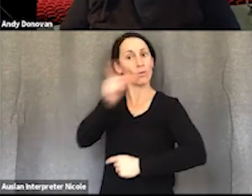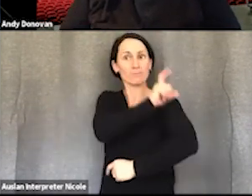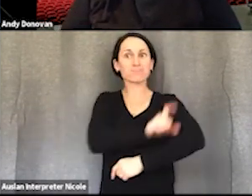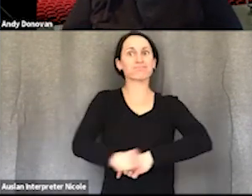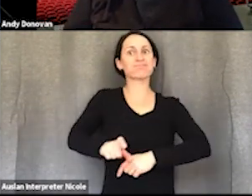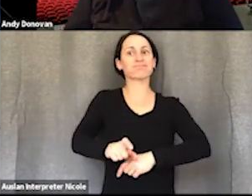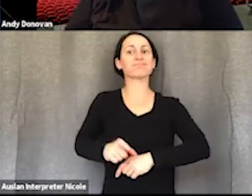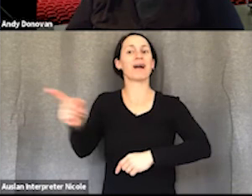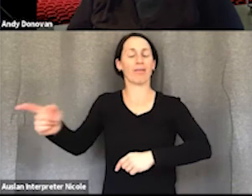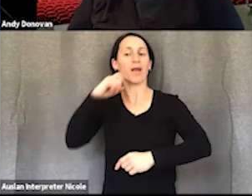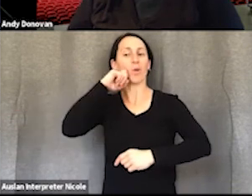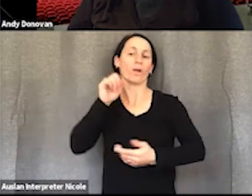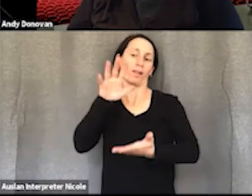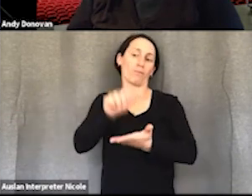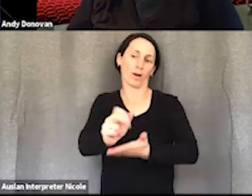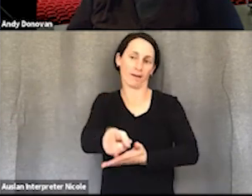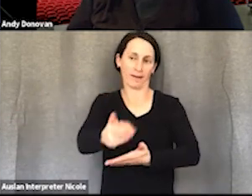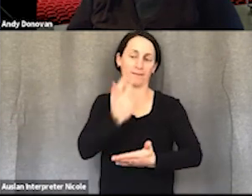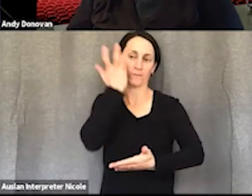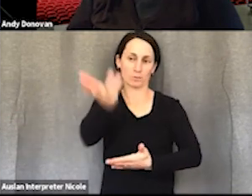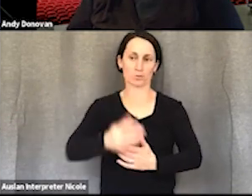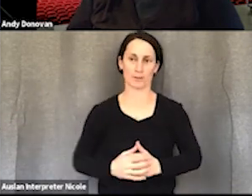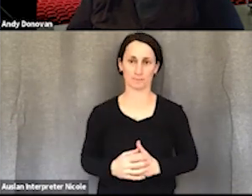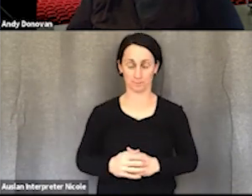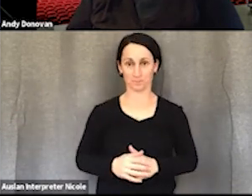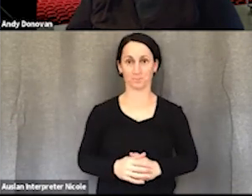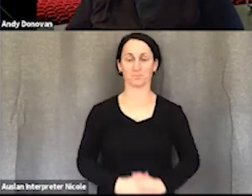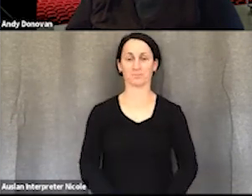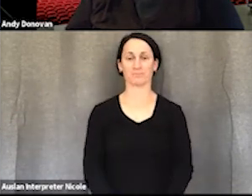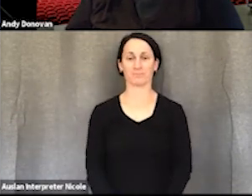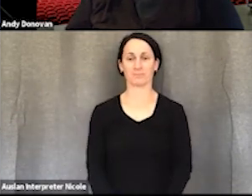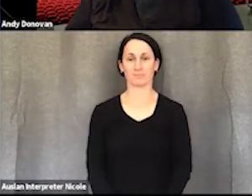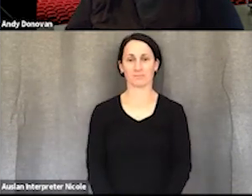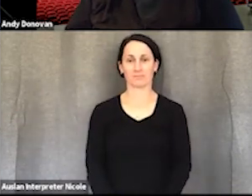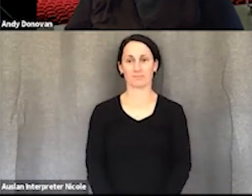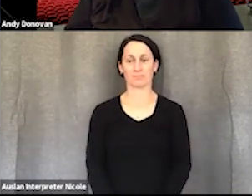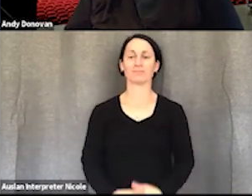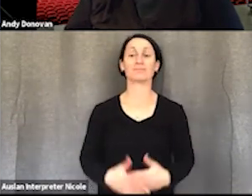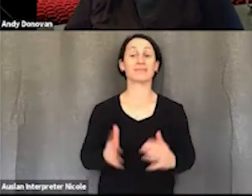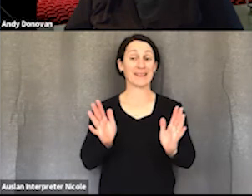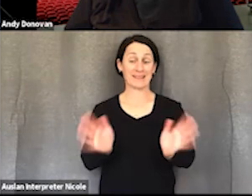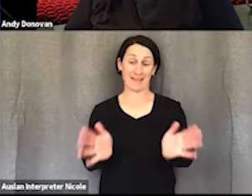So thank you so much for all of your work on COVID safety. We will leave it there. I